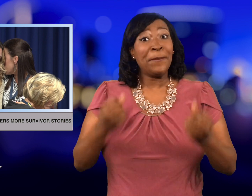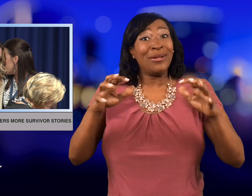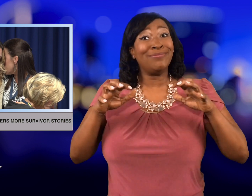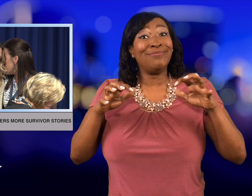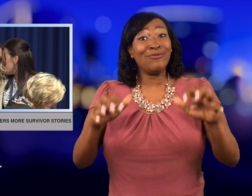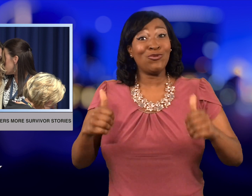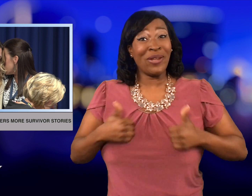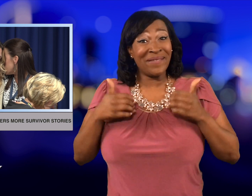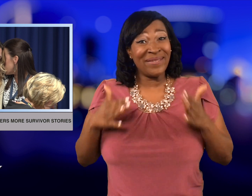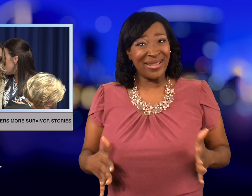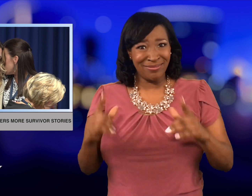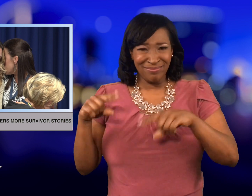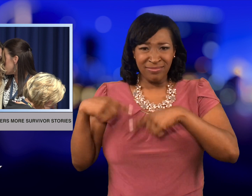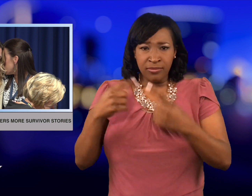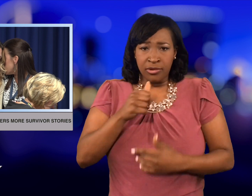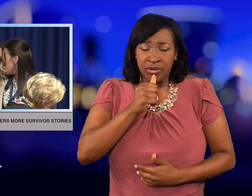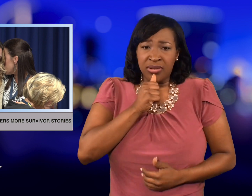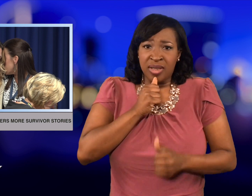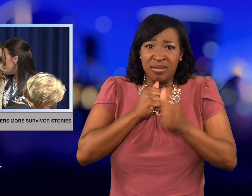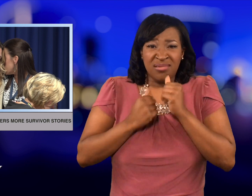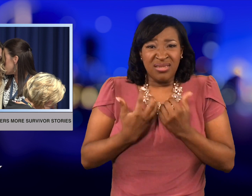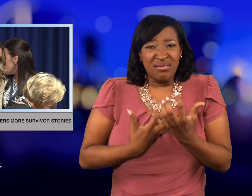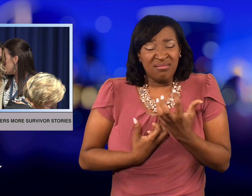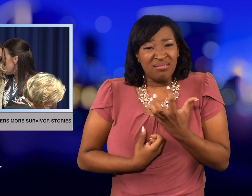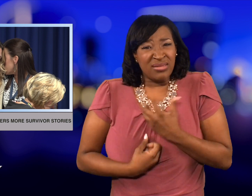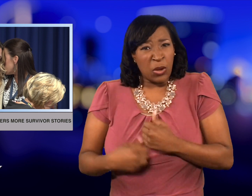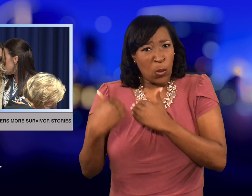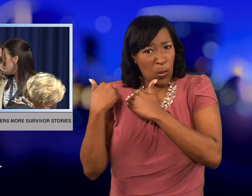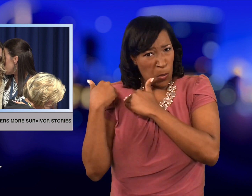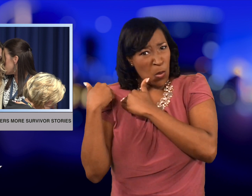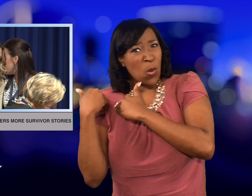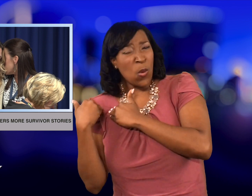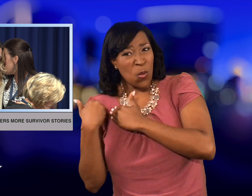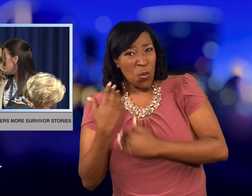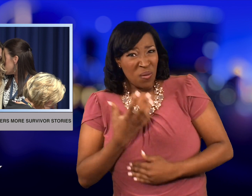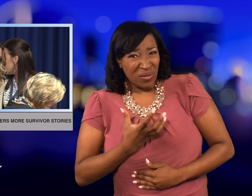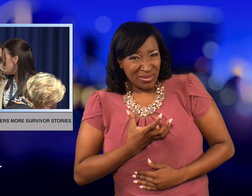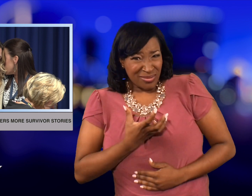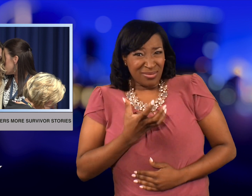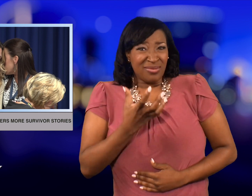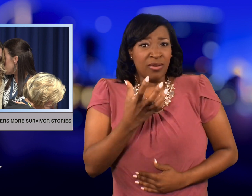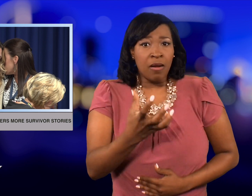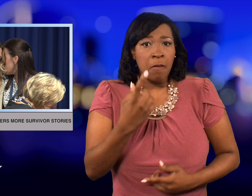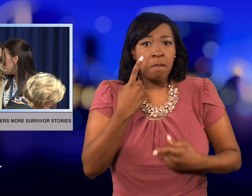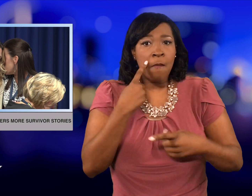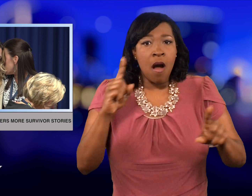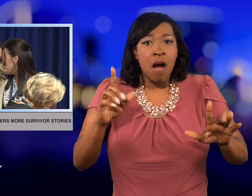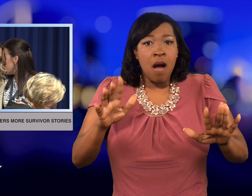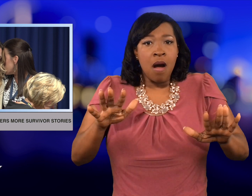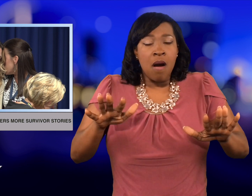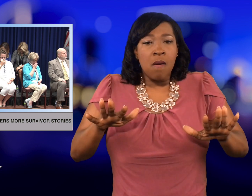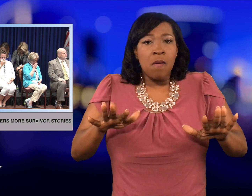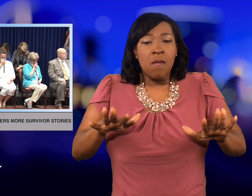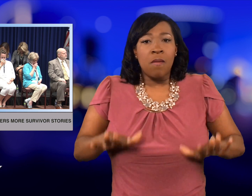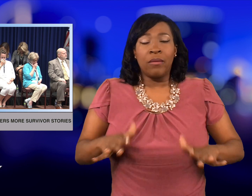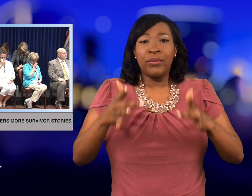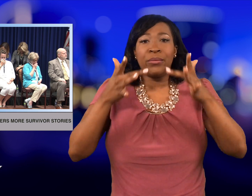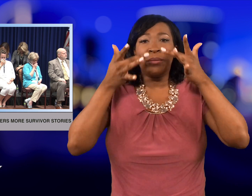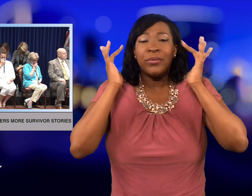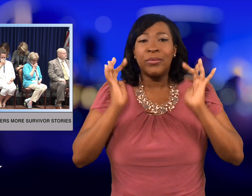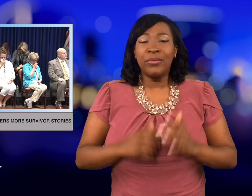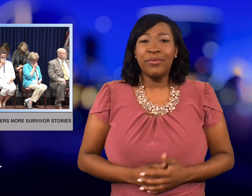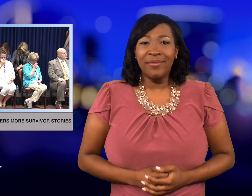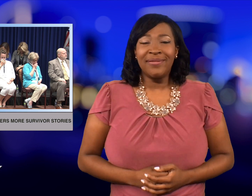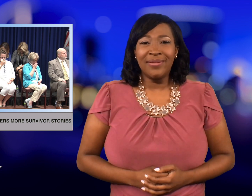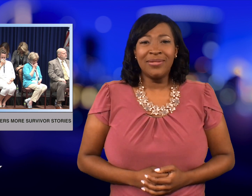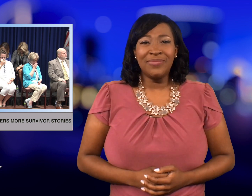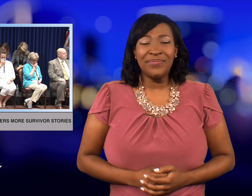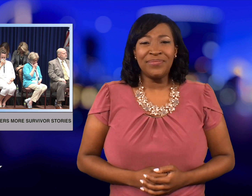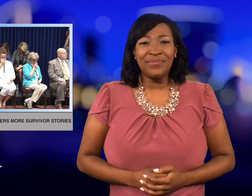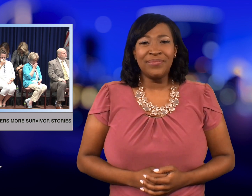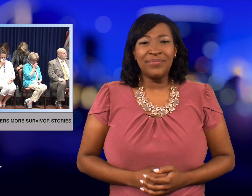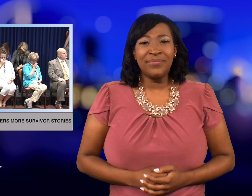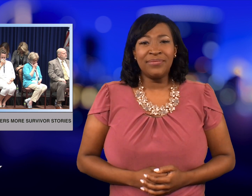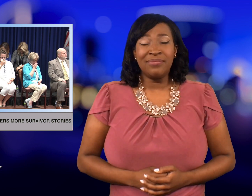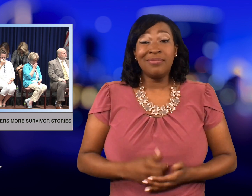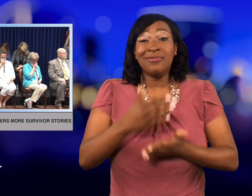Many survivors are finally letting go of the burden they've carried by themselves for so long.